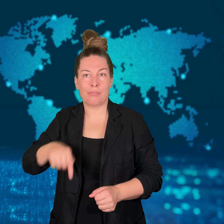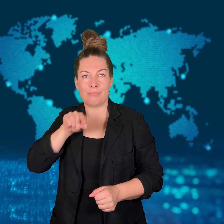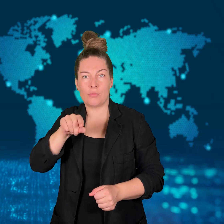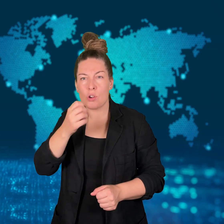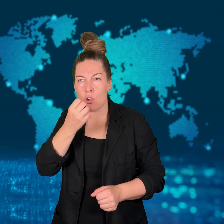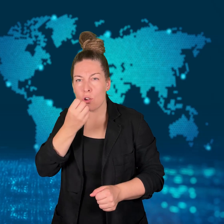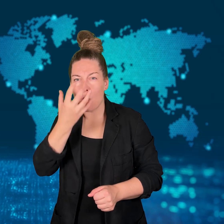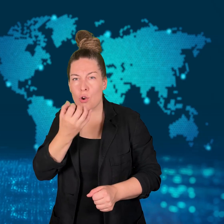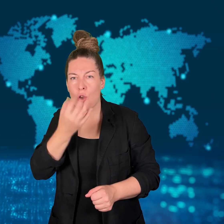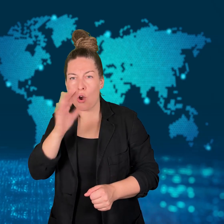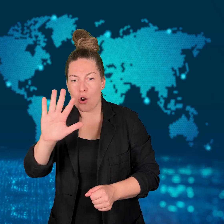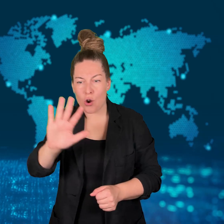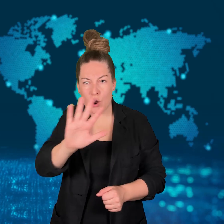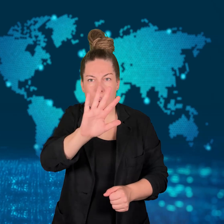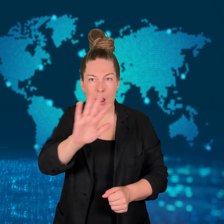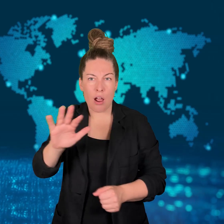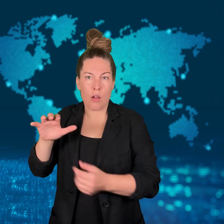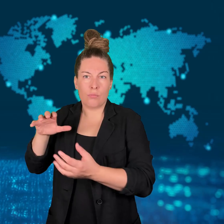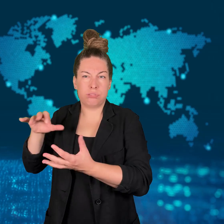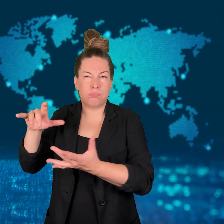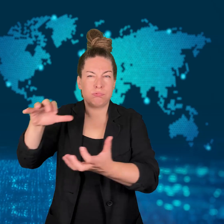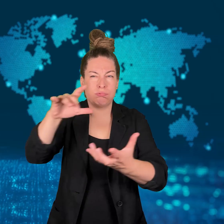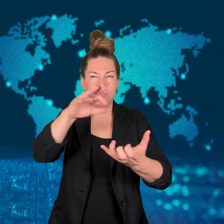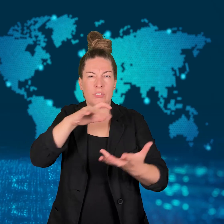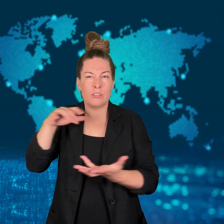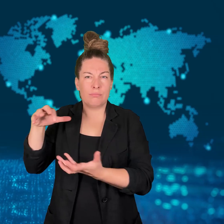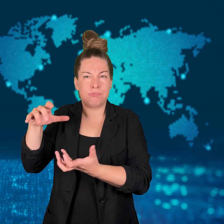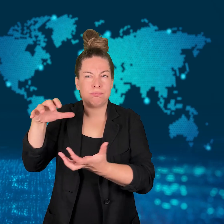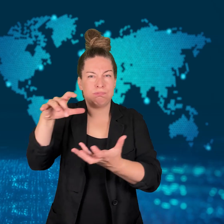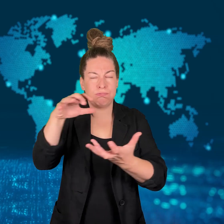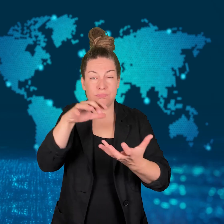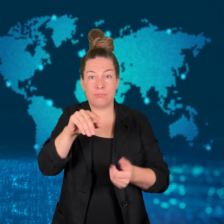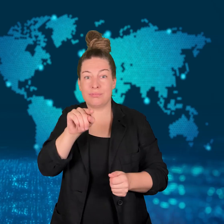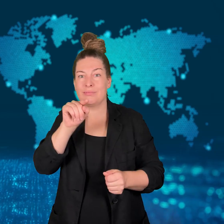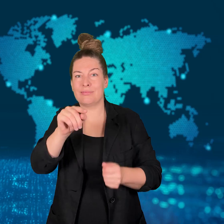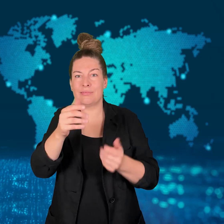as it swept south of Hong Kong.